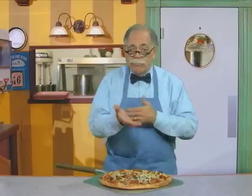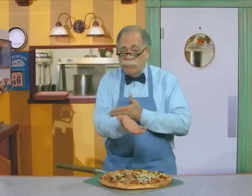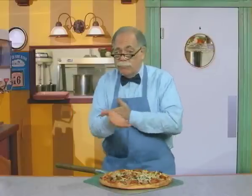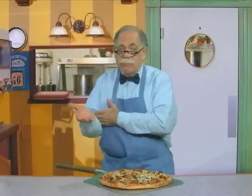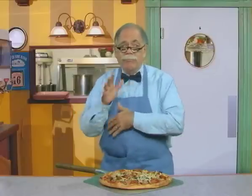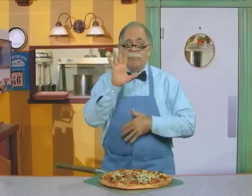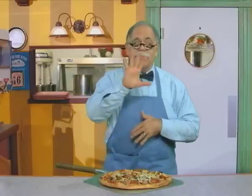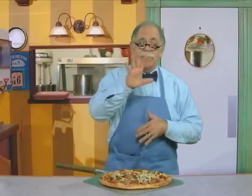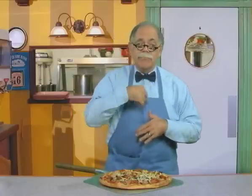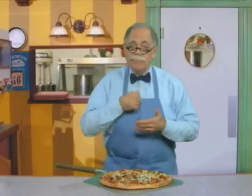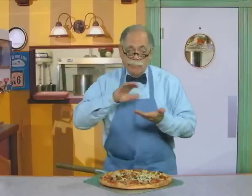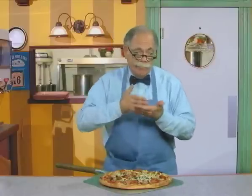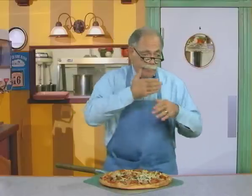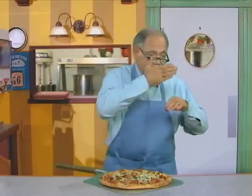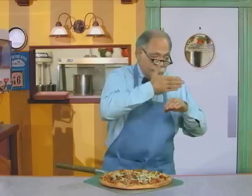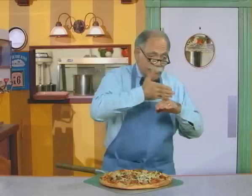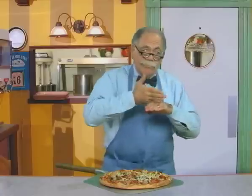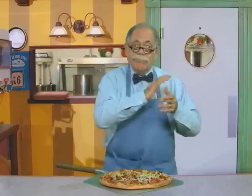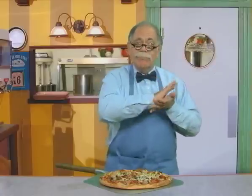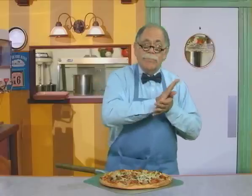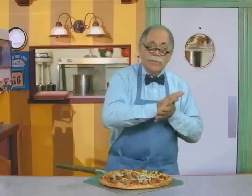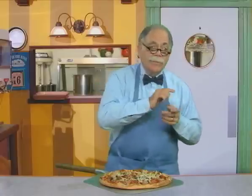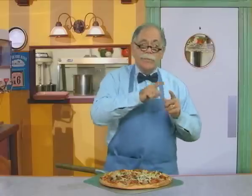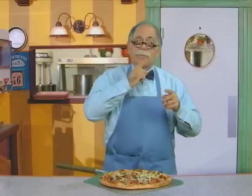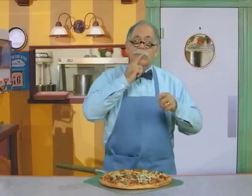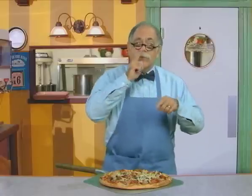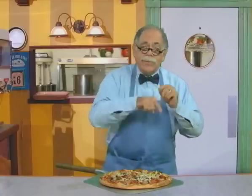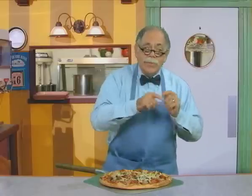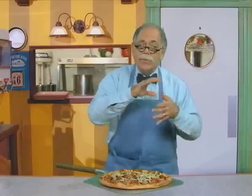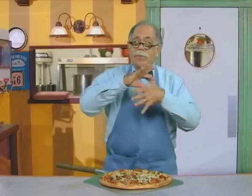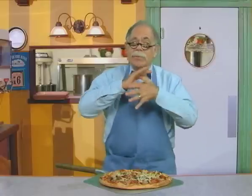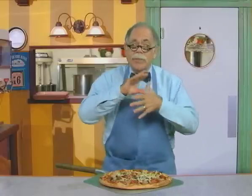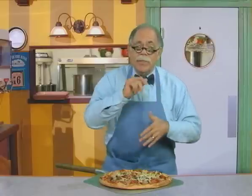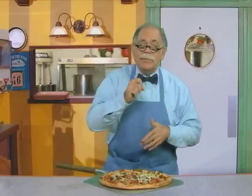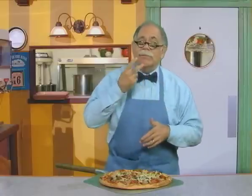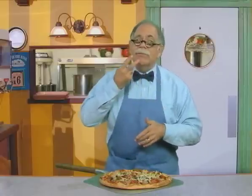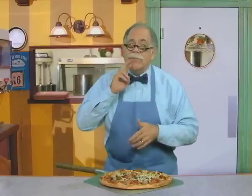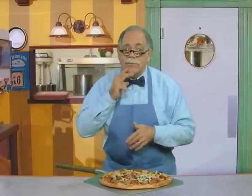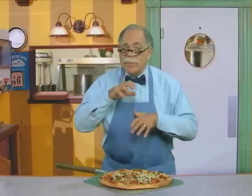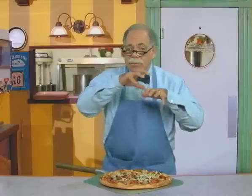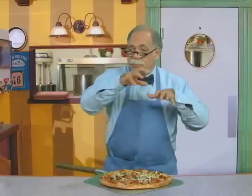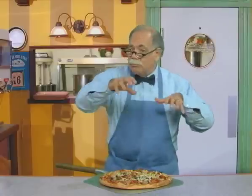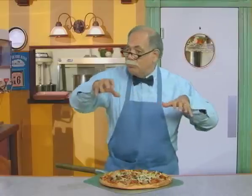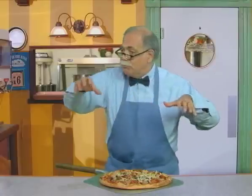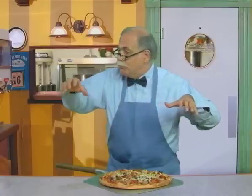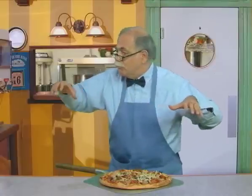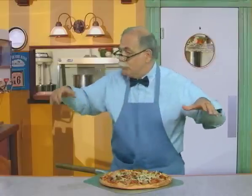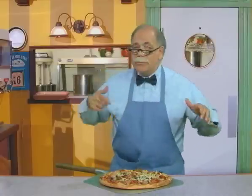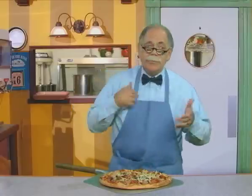BECAUSE I GET UP AT FIVE O'CLOCK IN THE MORNING TO GRATE THE CHEESE, SLICE THE TOMATOES, PREPARE THE MEATS, GET THE VEGETABLES READY.